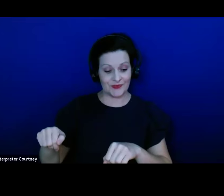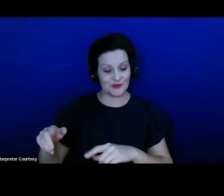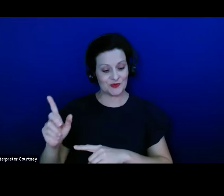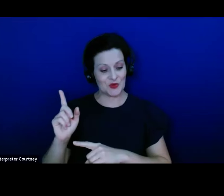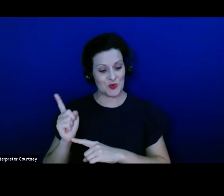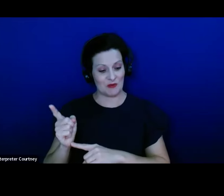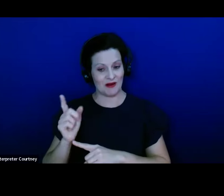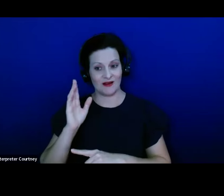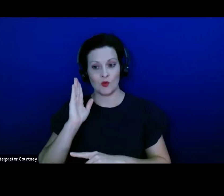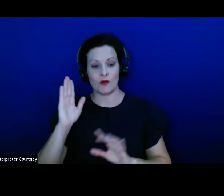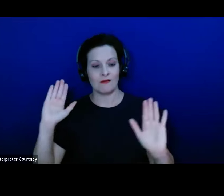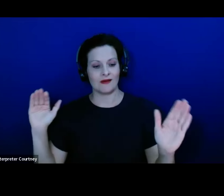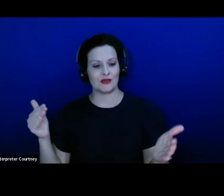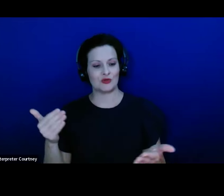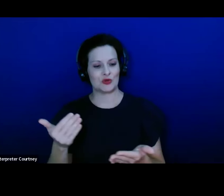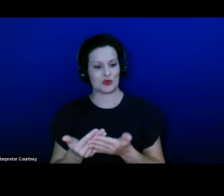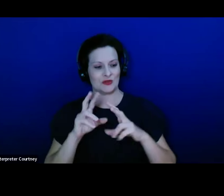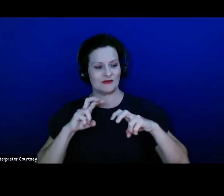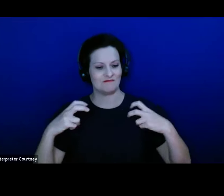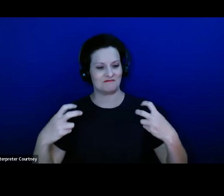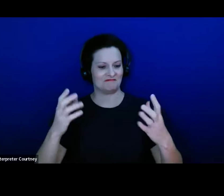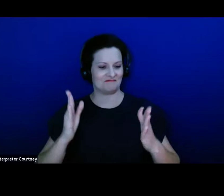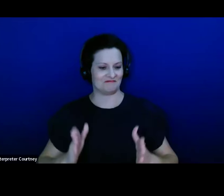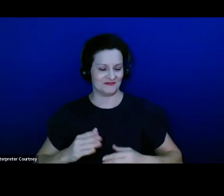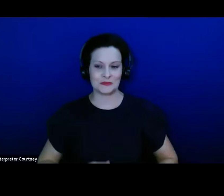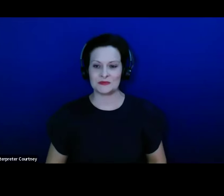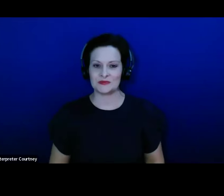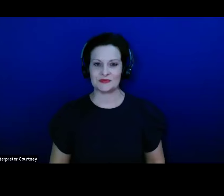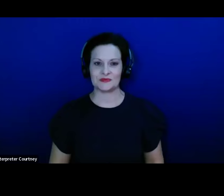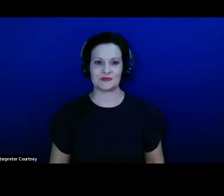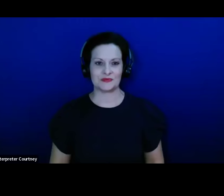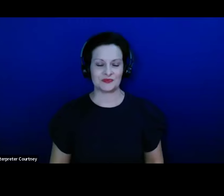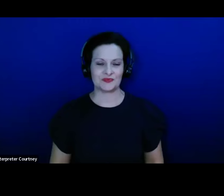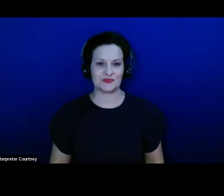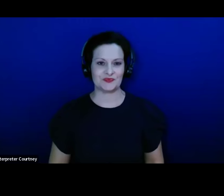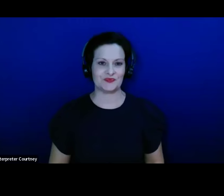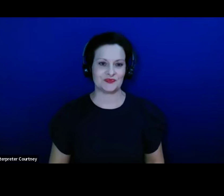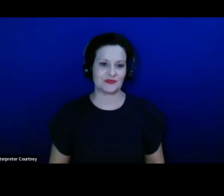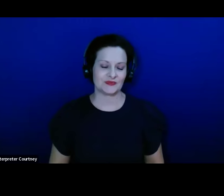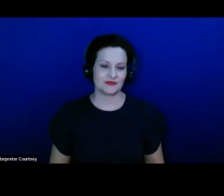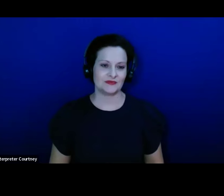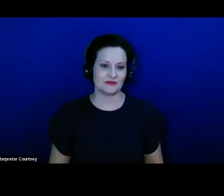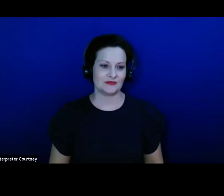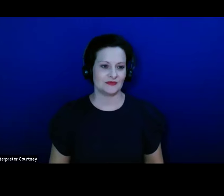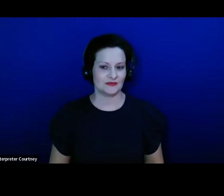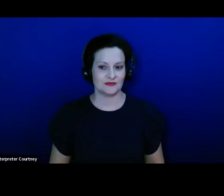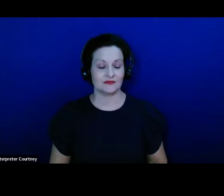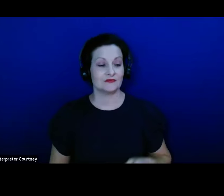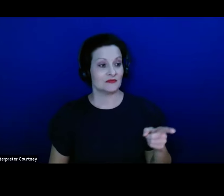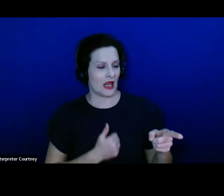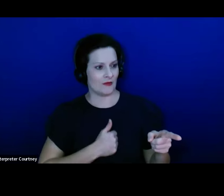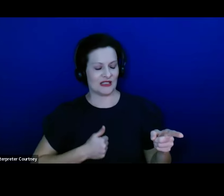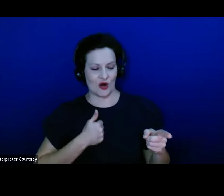ahead and introduce each of our panelist. >> Lily: Sorry, everything just closed,